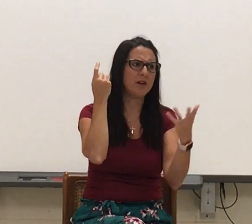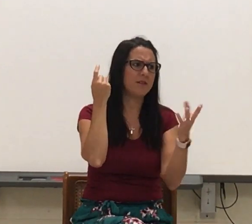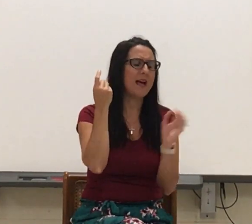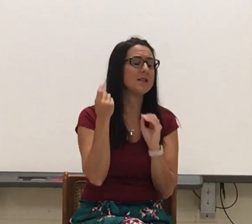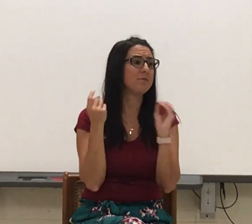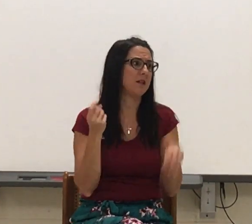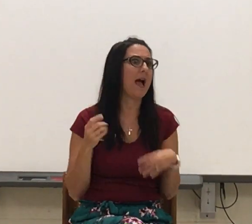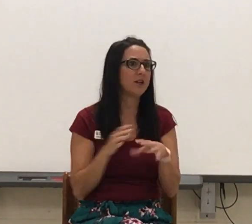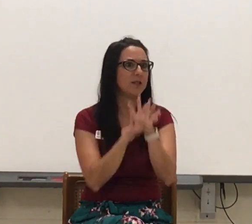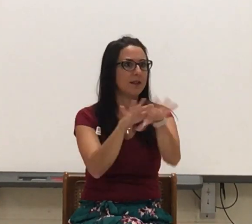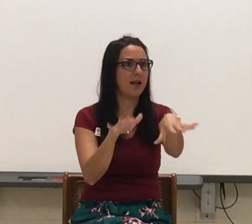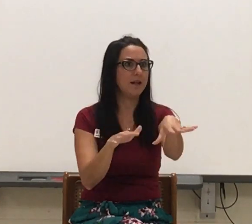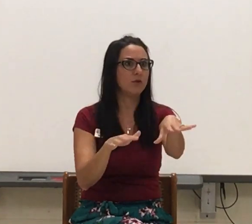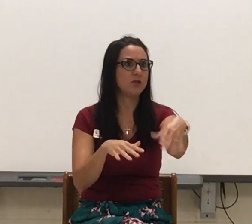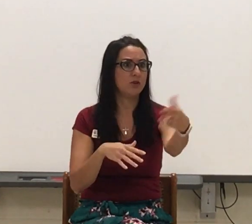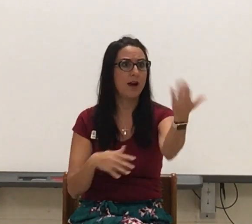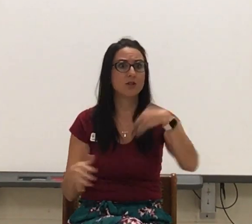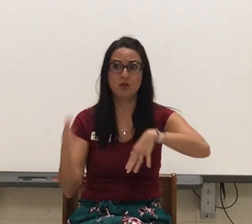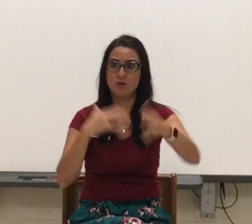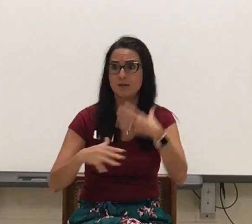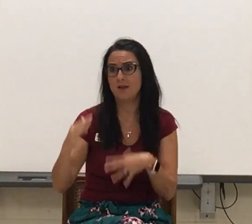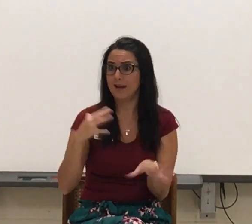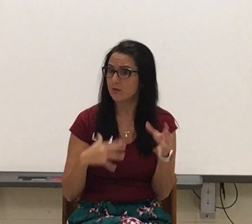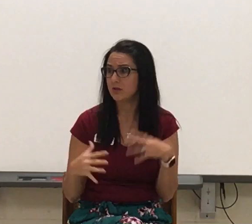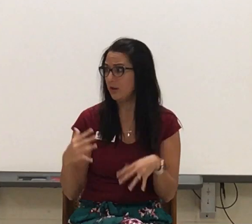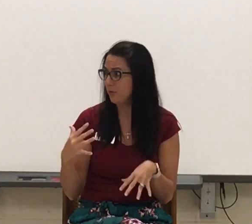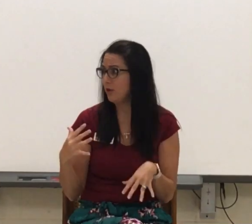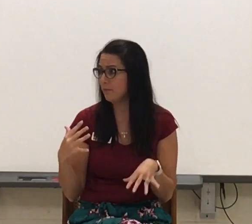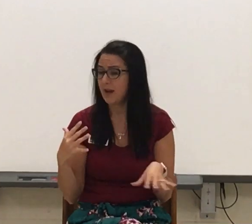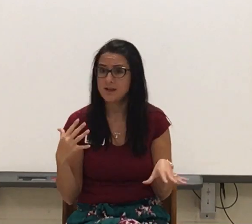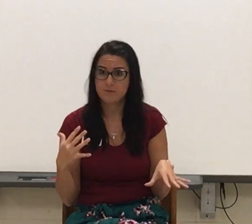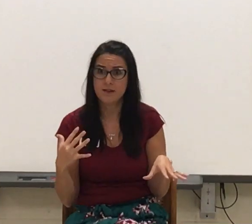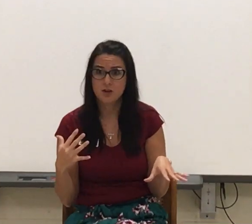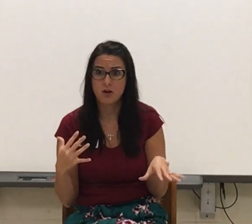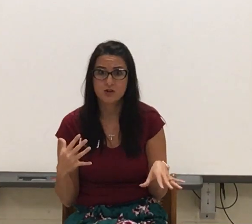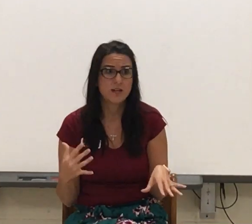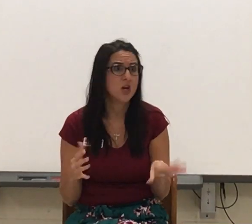That's actually using the language to communicate with me that you don't understand.